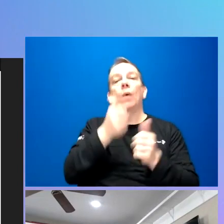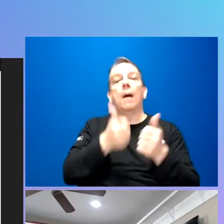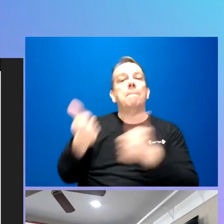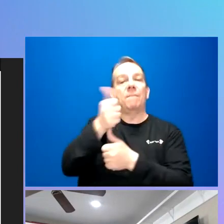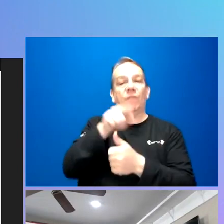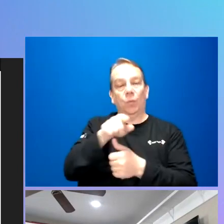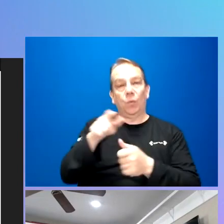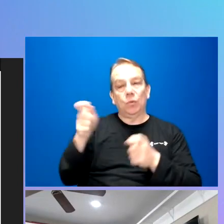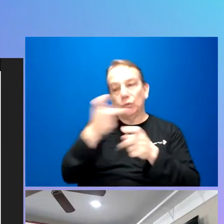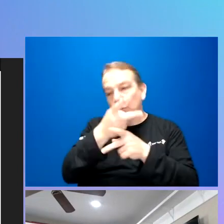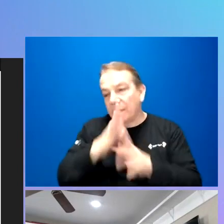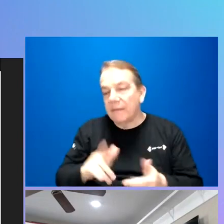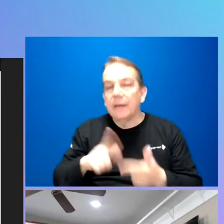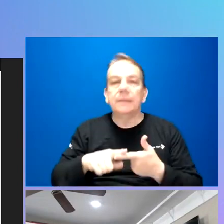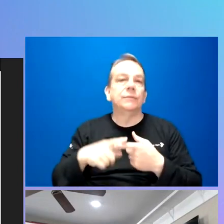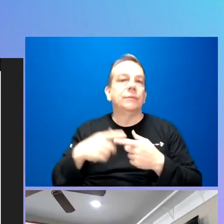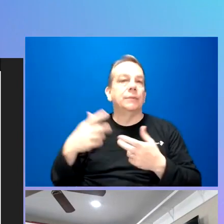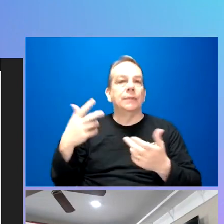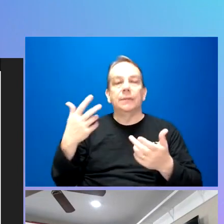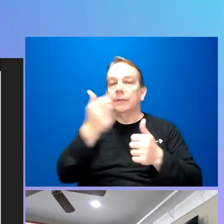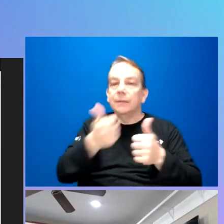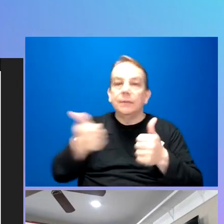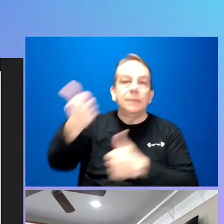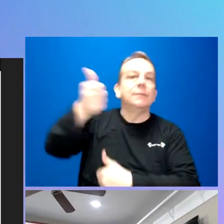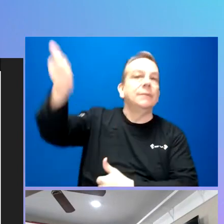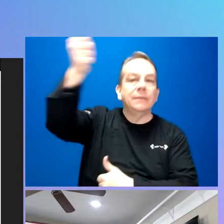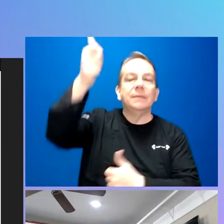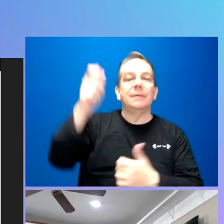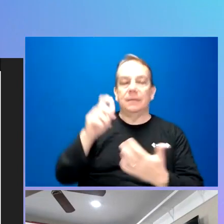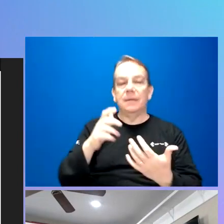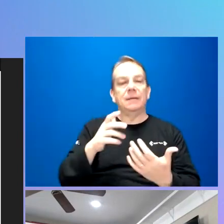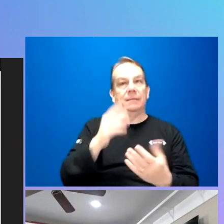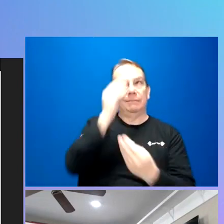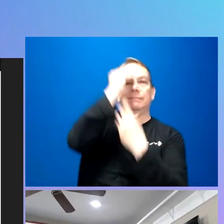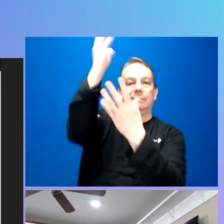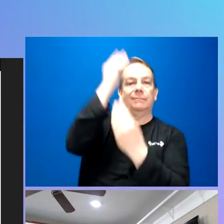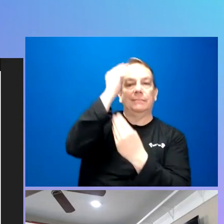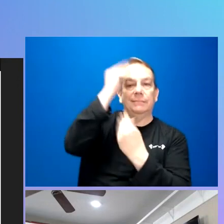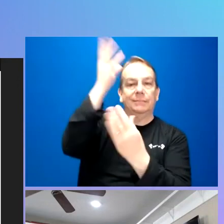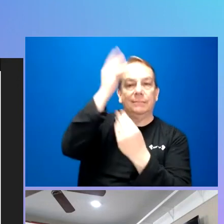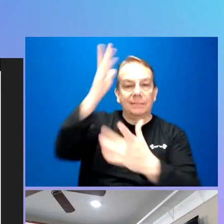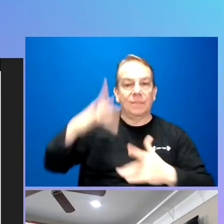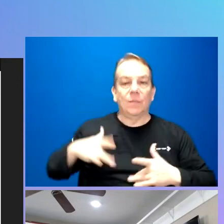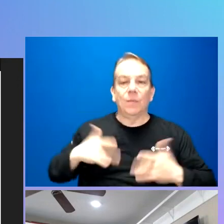organization you work for. Keep your boss up to date on what's